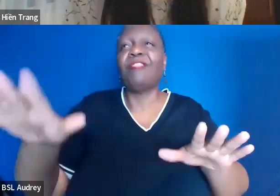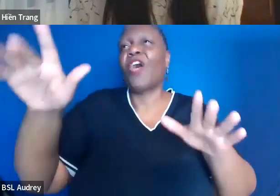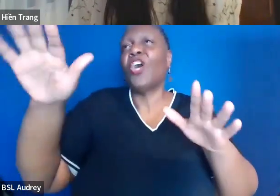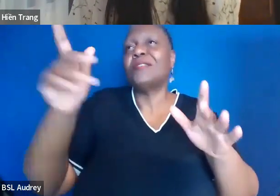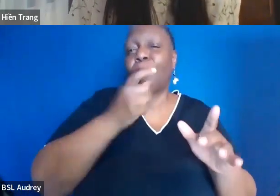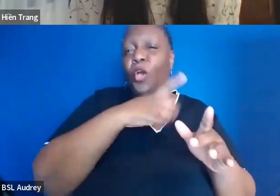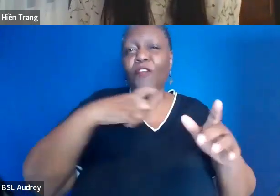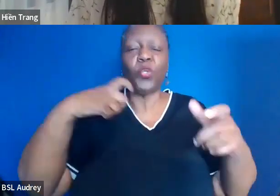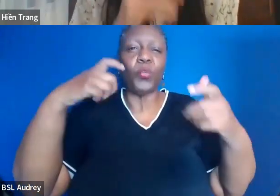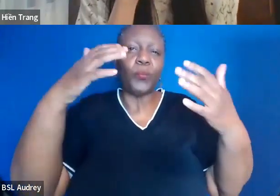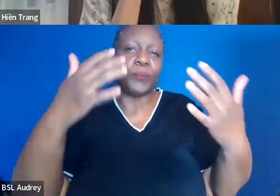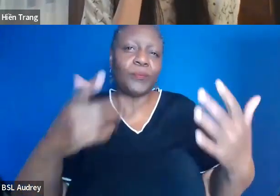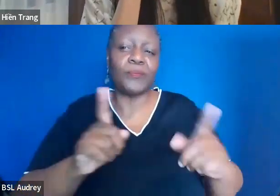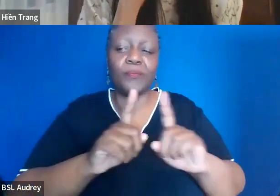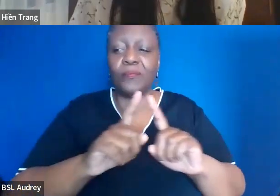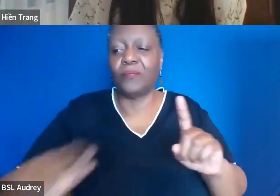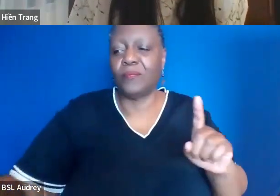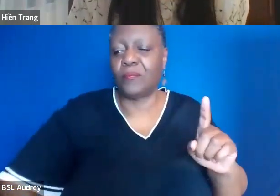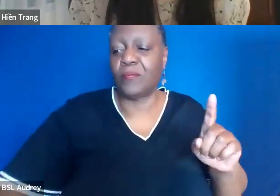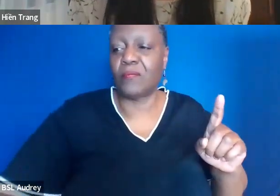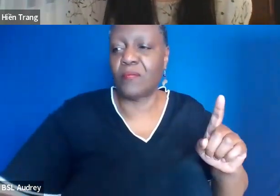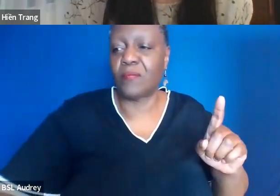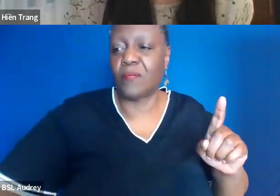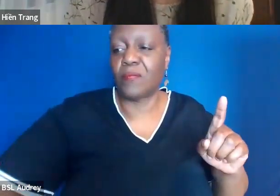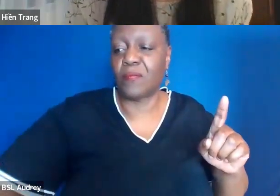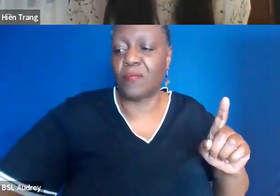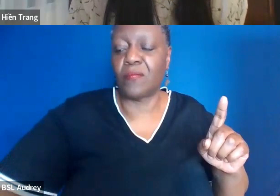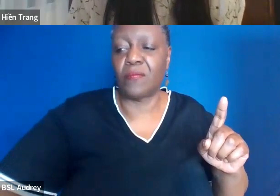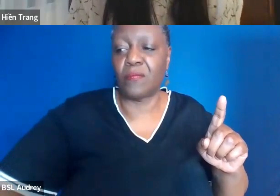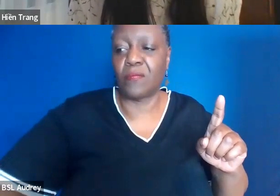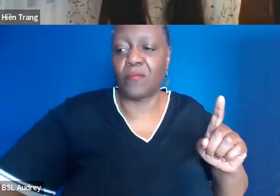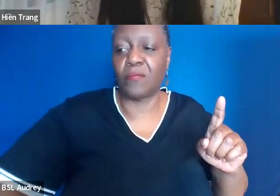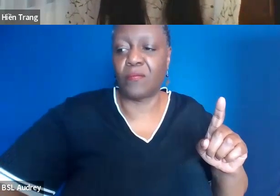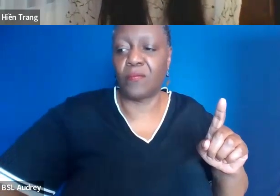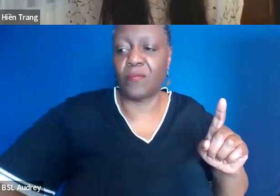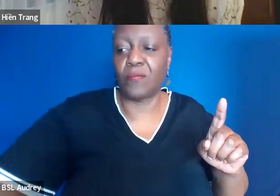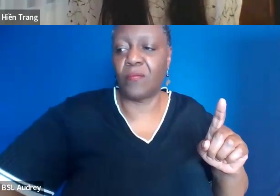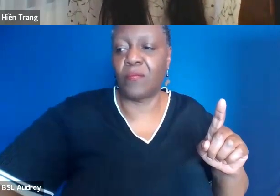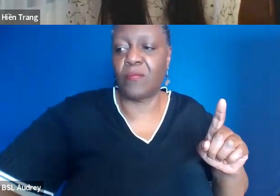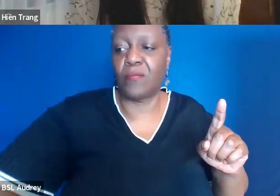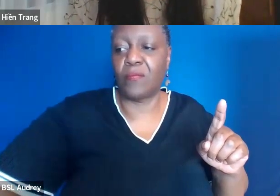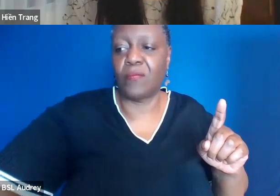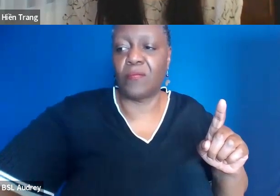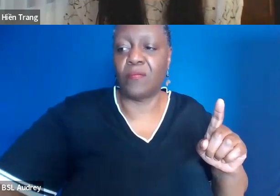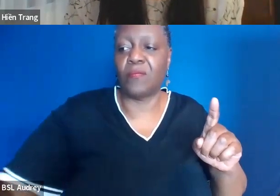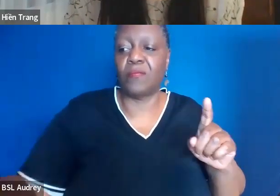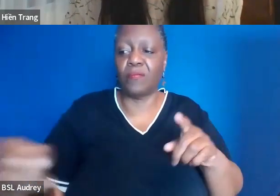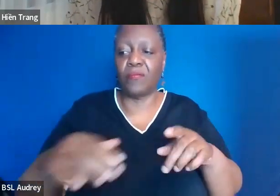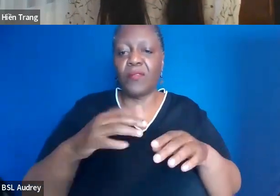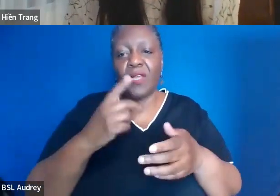the musk ruin, the sandalwood vestige, the gaiac wood phantasm, the ambroxan spirit.